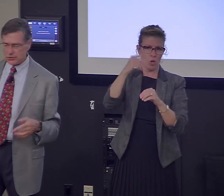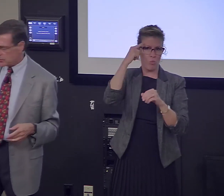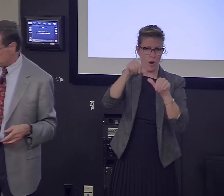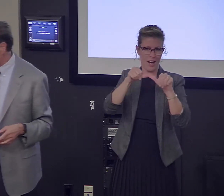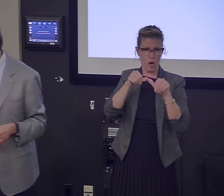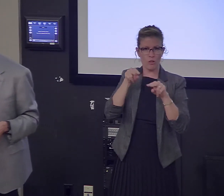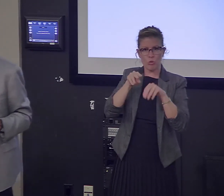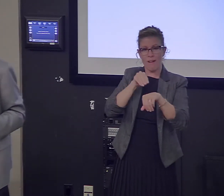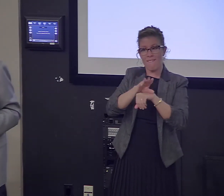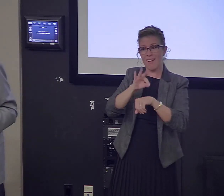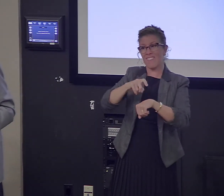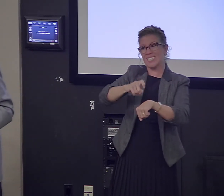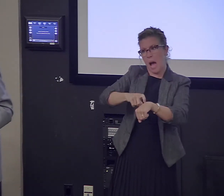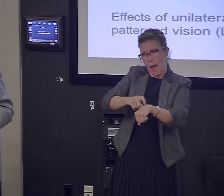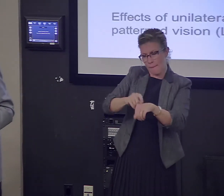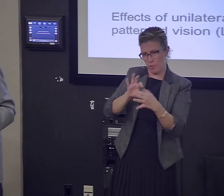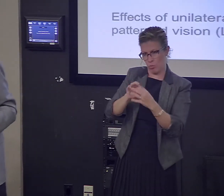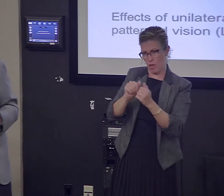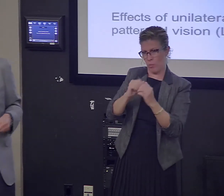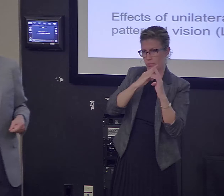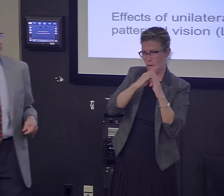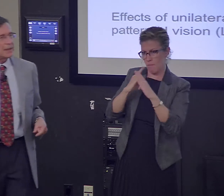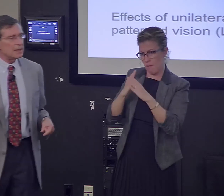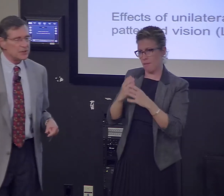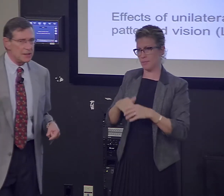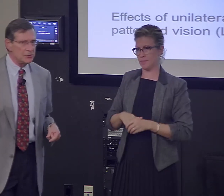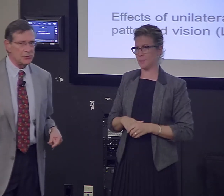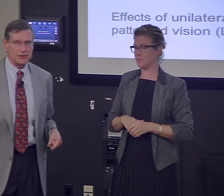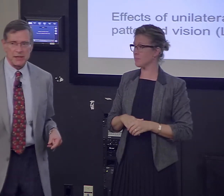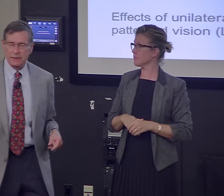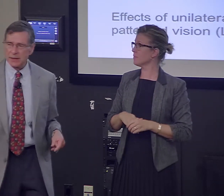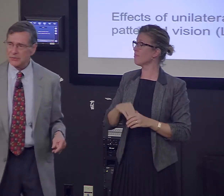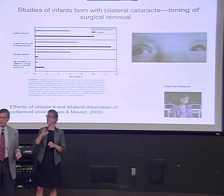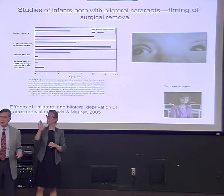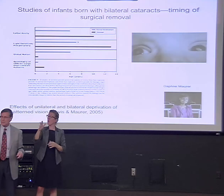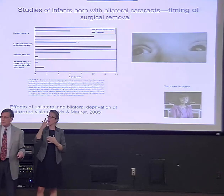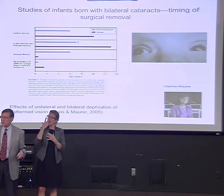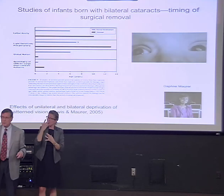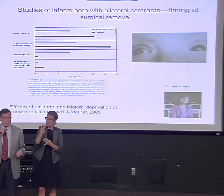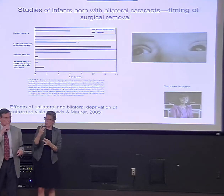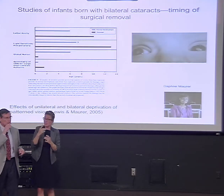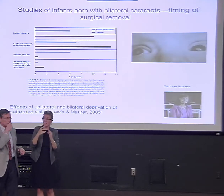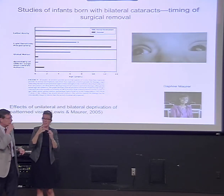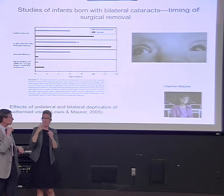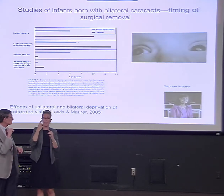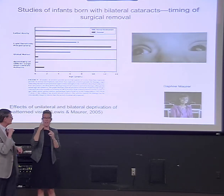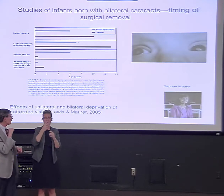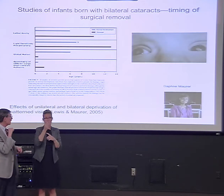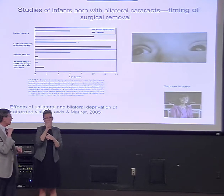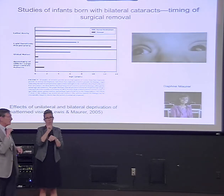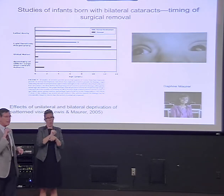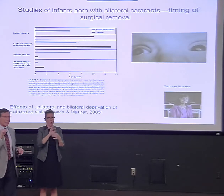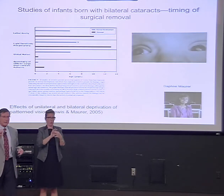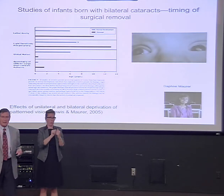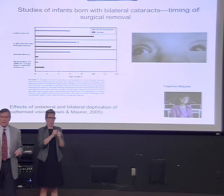are associated with visual perception. It's interesting in terms of human work that